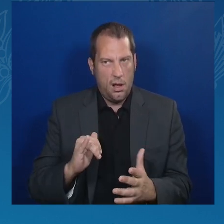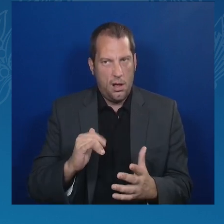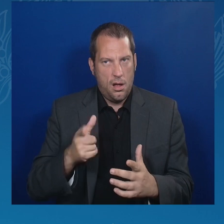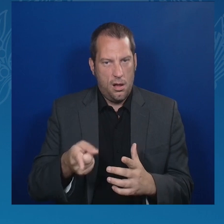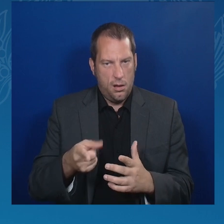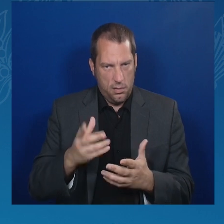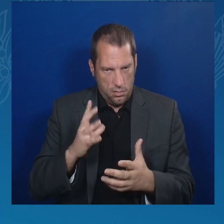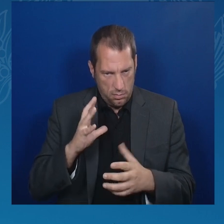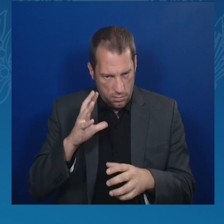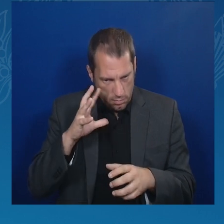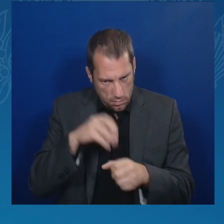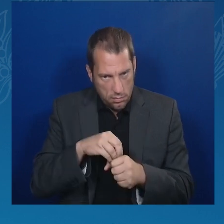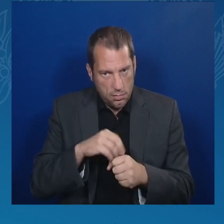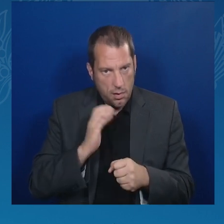Our Vice President, Kamala,